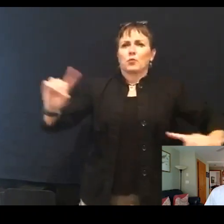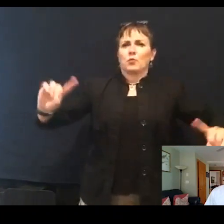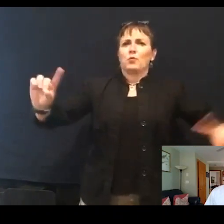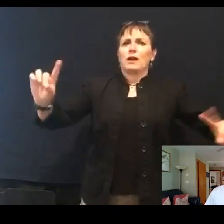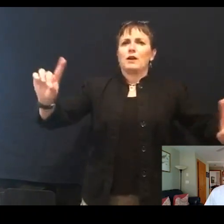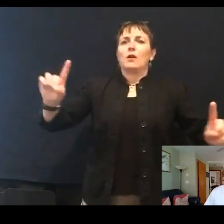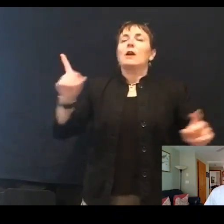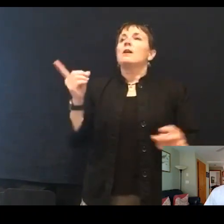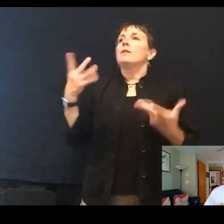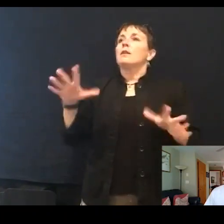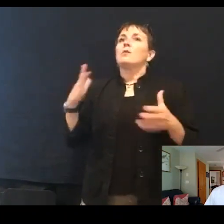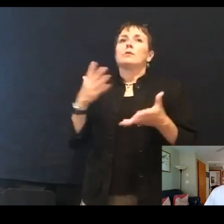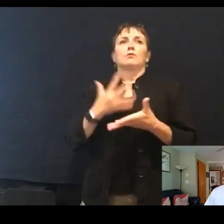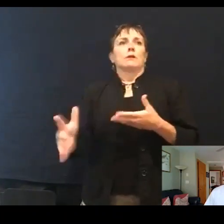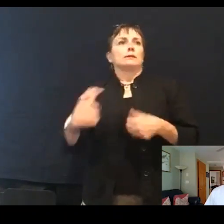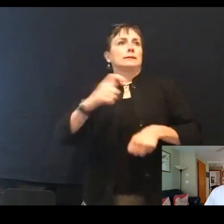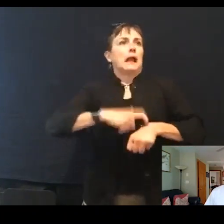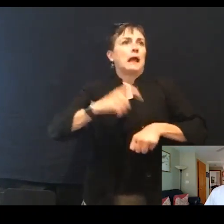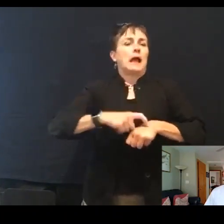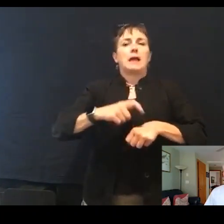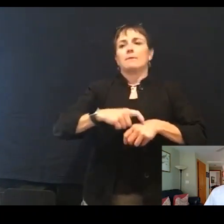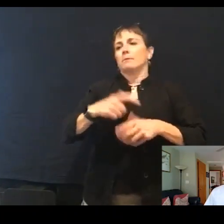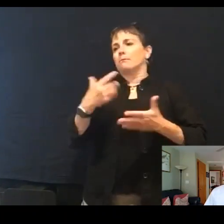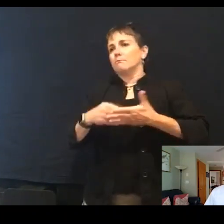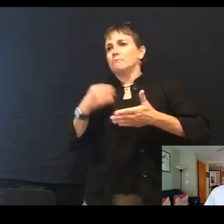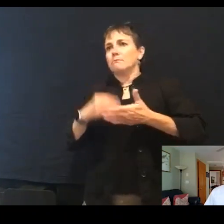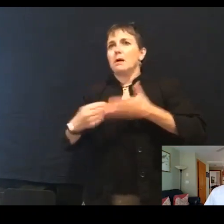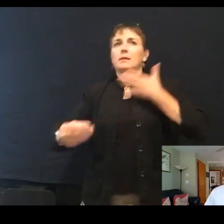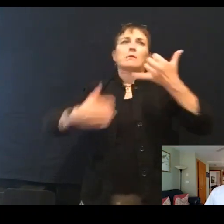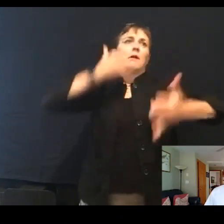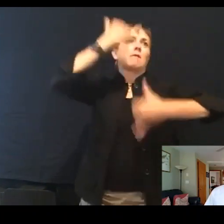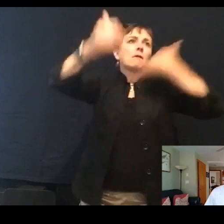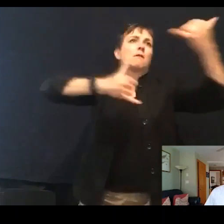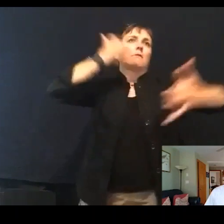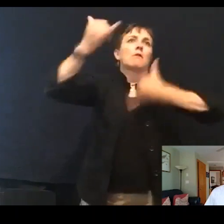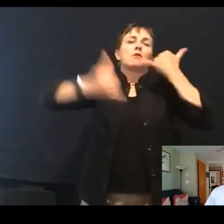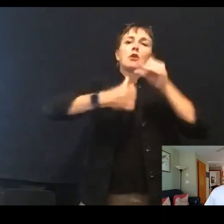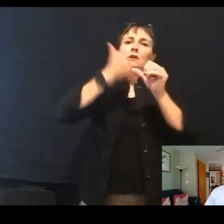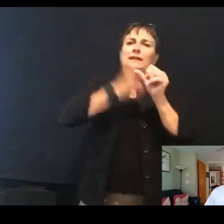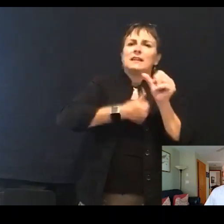They don't want to spend a lot of time and money phoning individual clinicians, explaining what